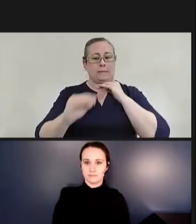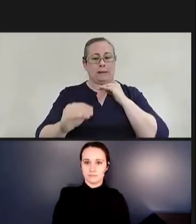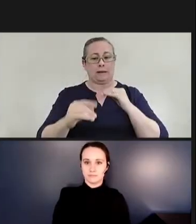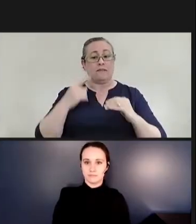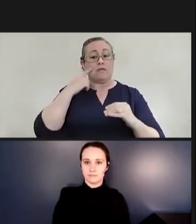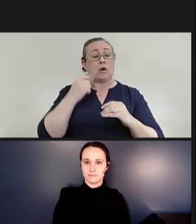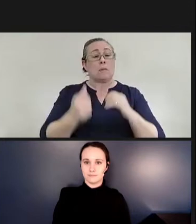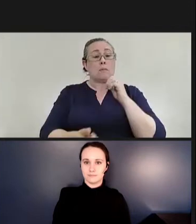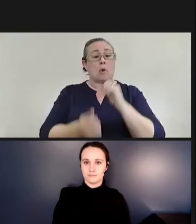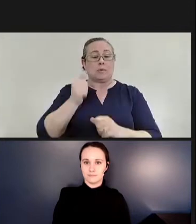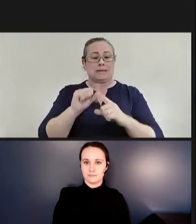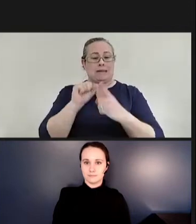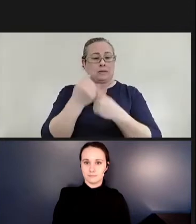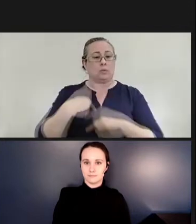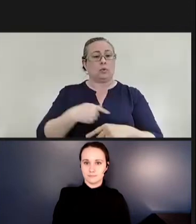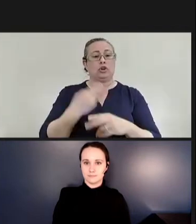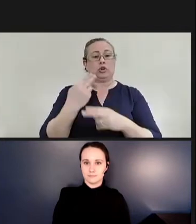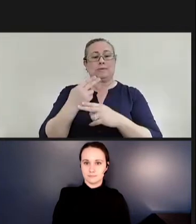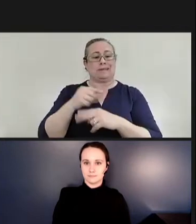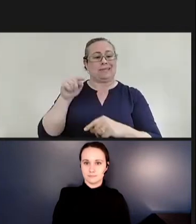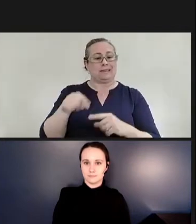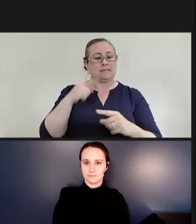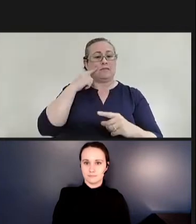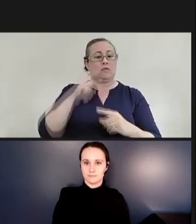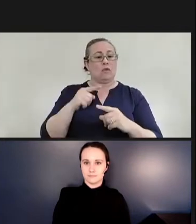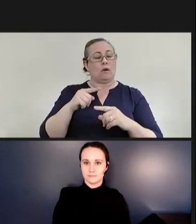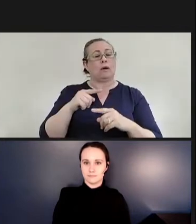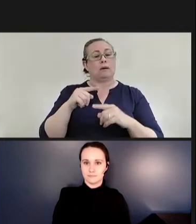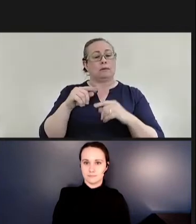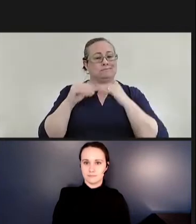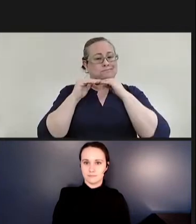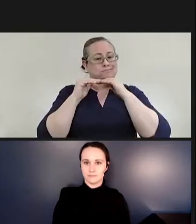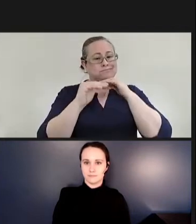we're using these algorithms to stabilize the pre-fusion conformation of viral protein to